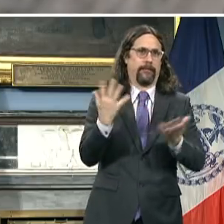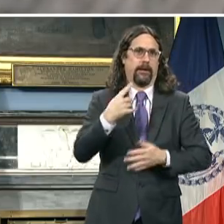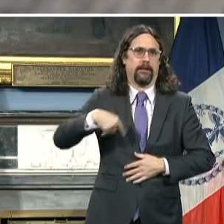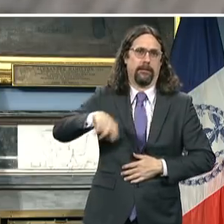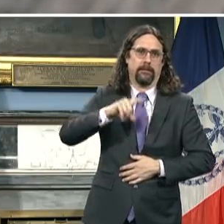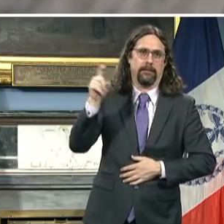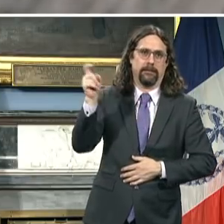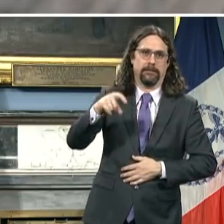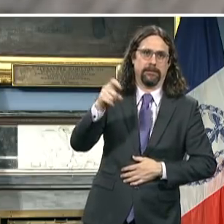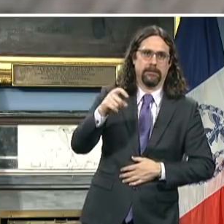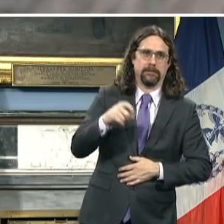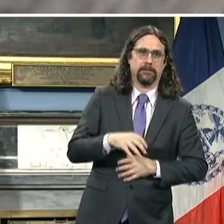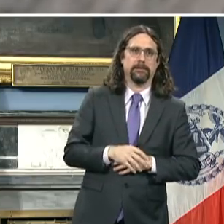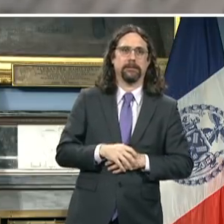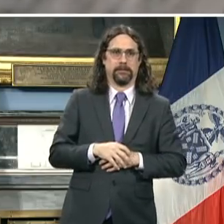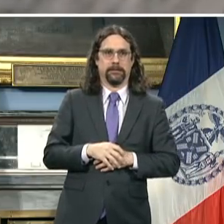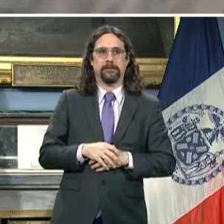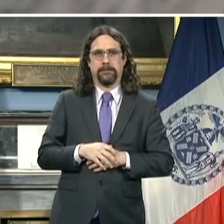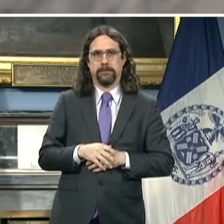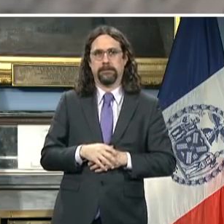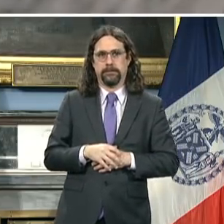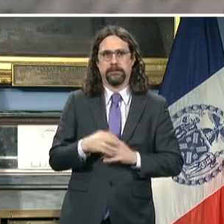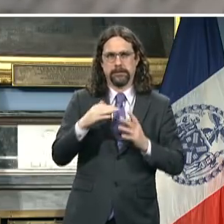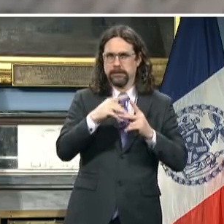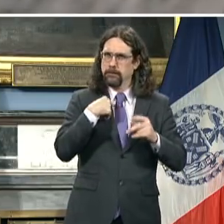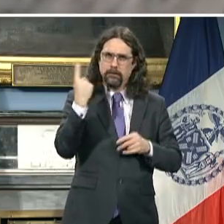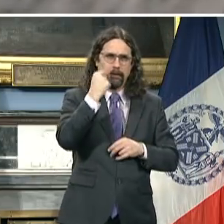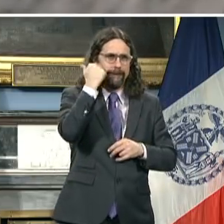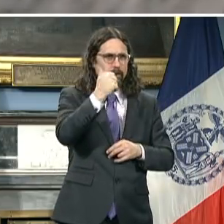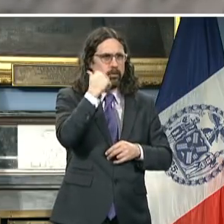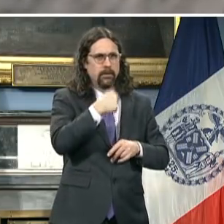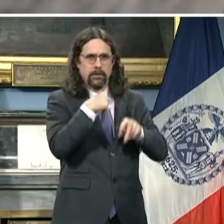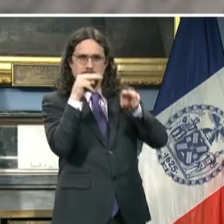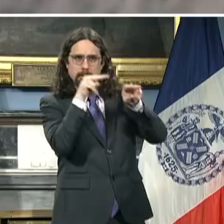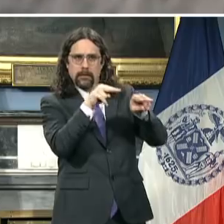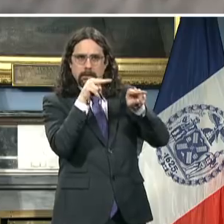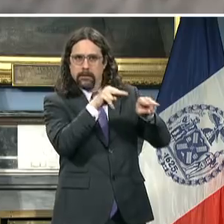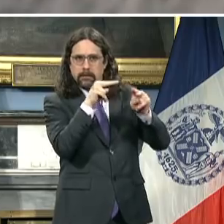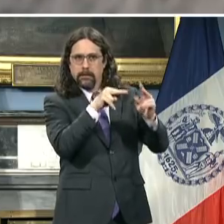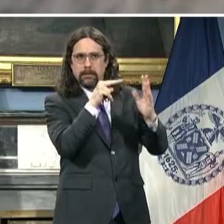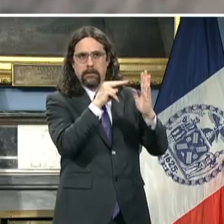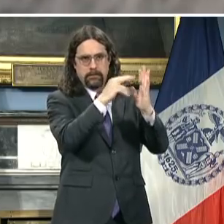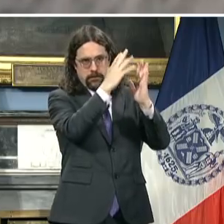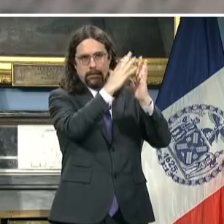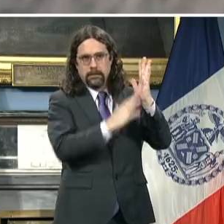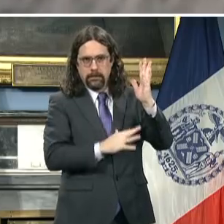PRIVATE HOSPITALS AND NURSING HOMES ARE RUNNING LOW, AND THIS IS AN AREA WE'RE VERY, VERY CONCERNED